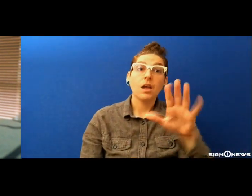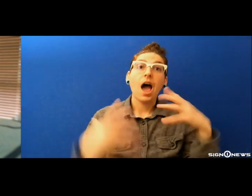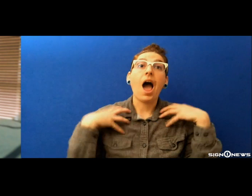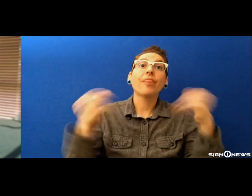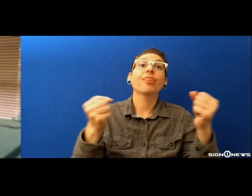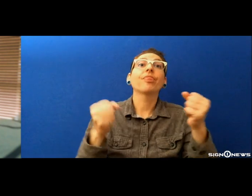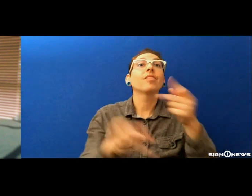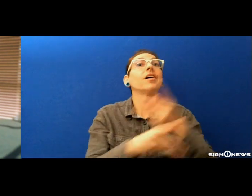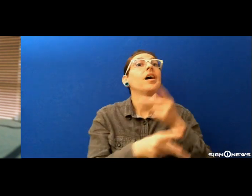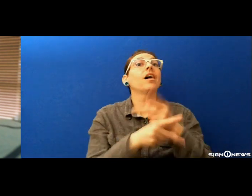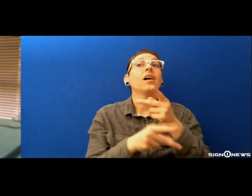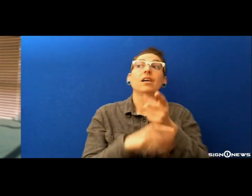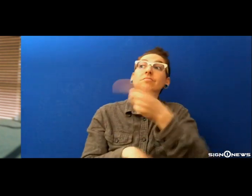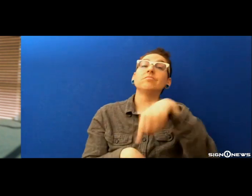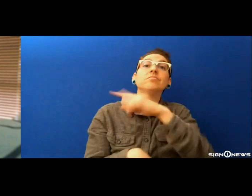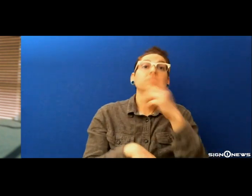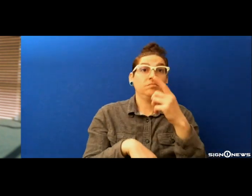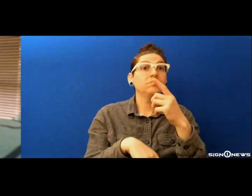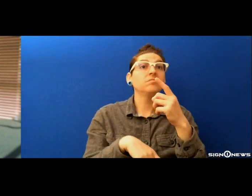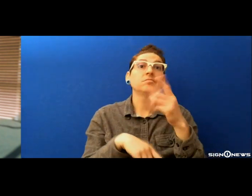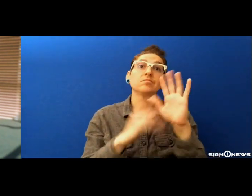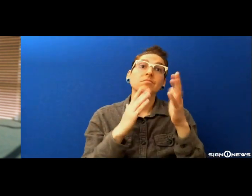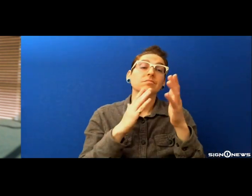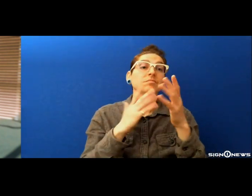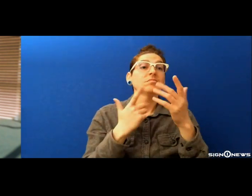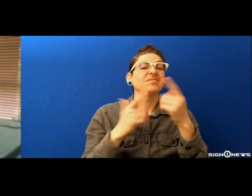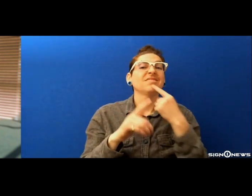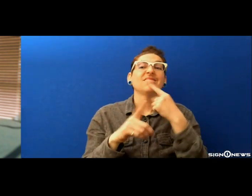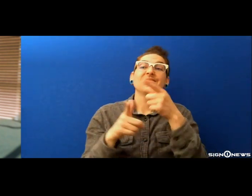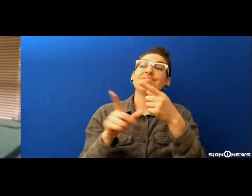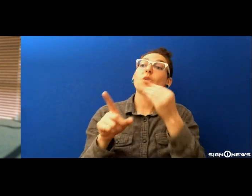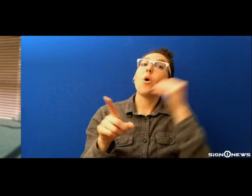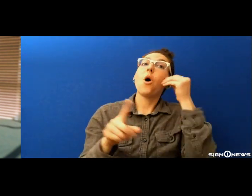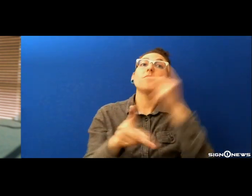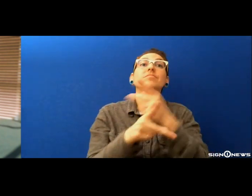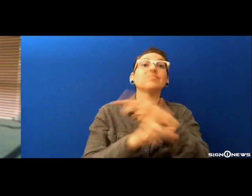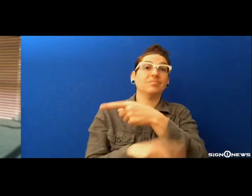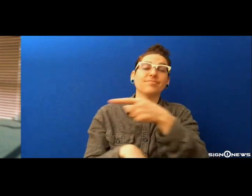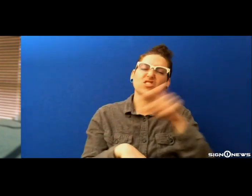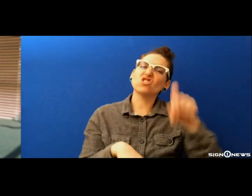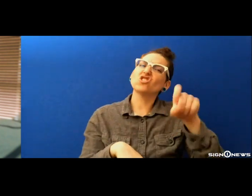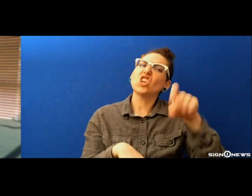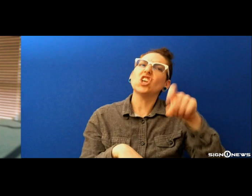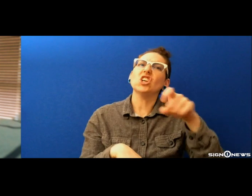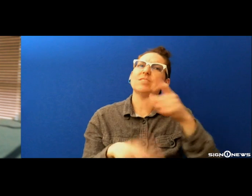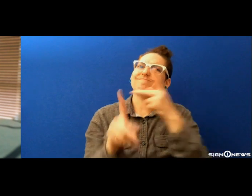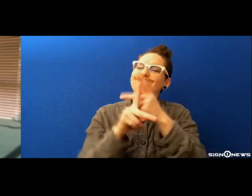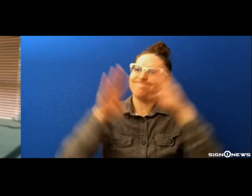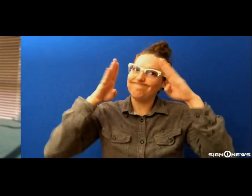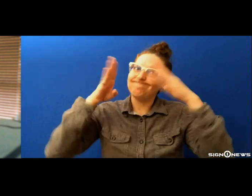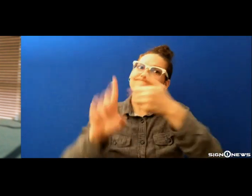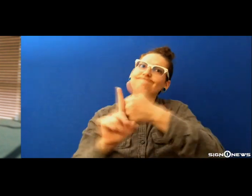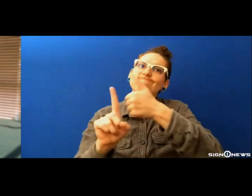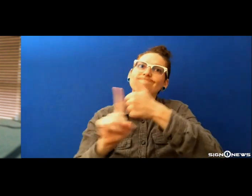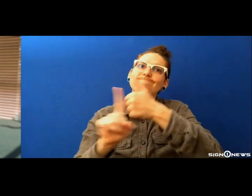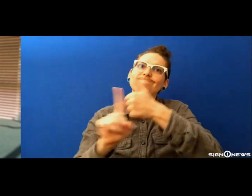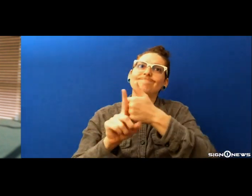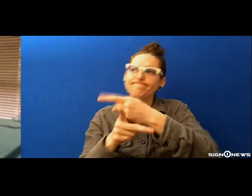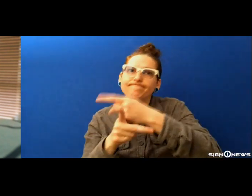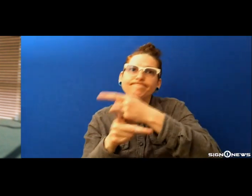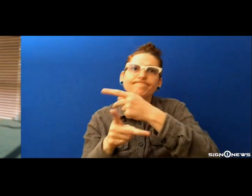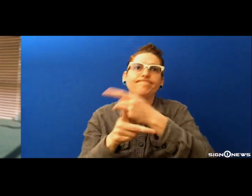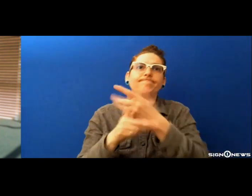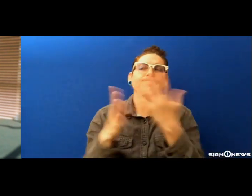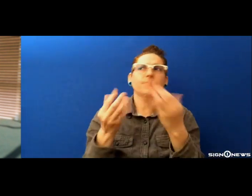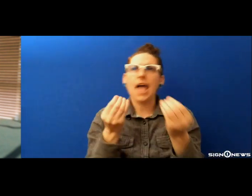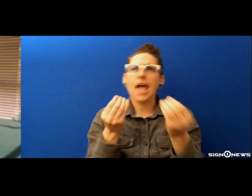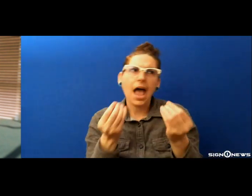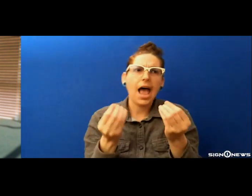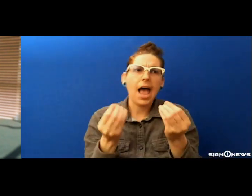However healthcare experts say home caregivers also have to take care of themselves during